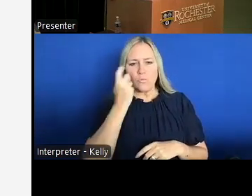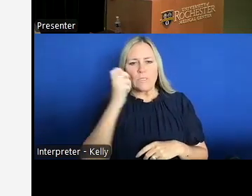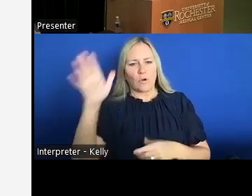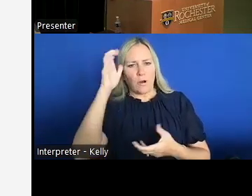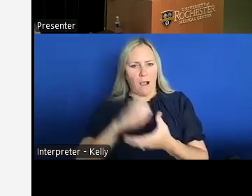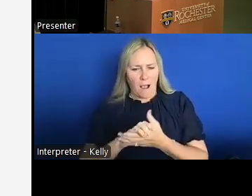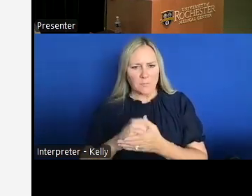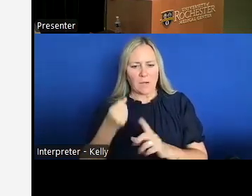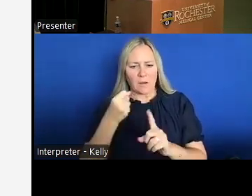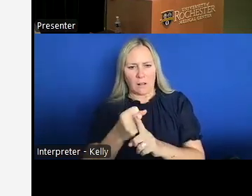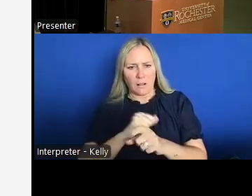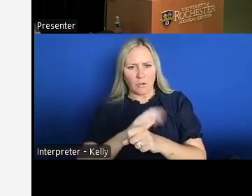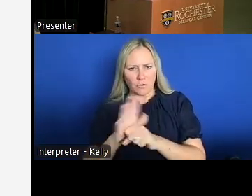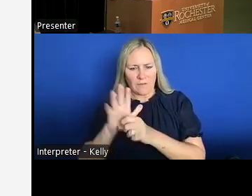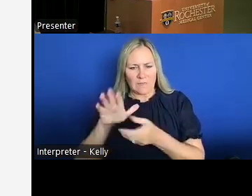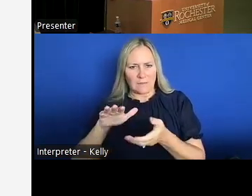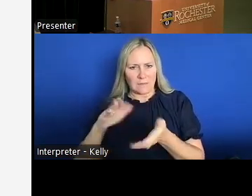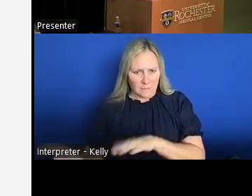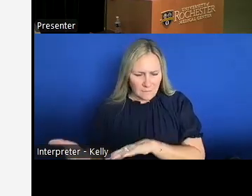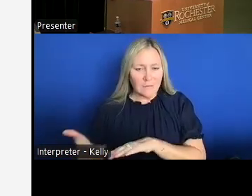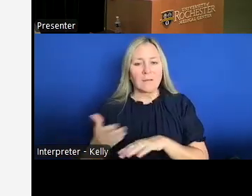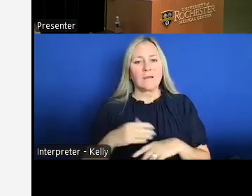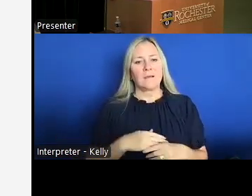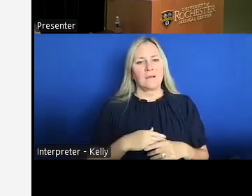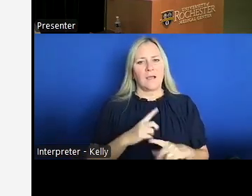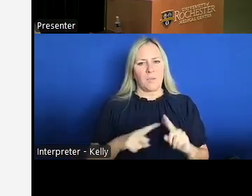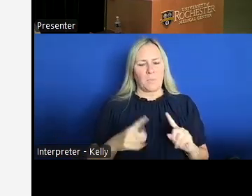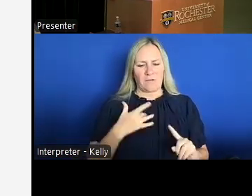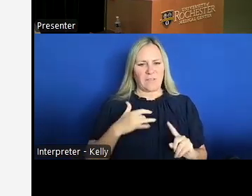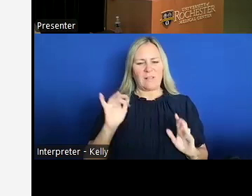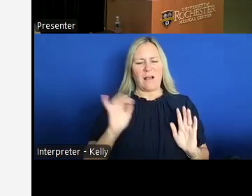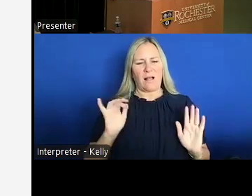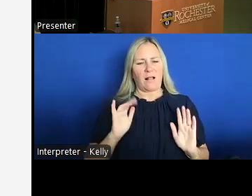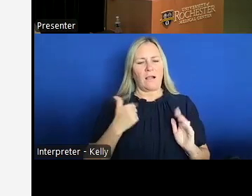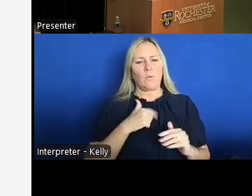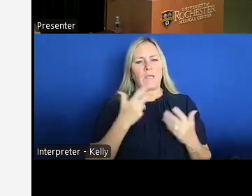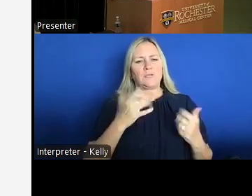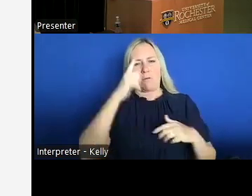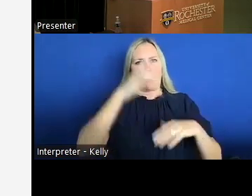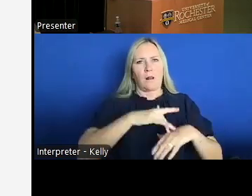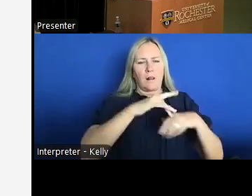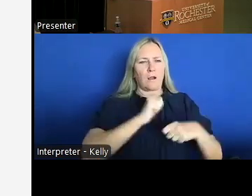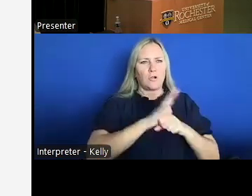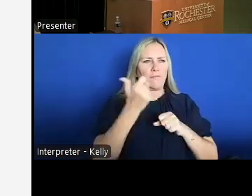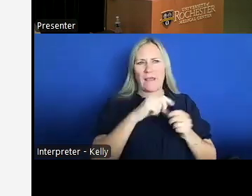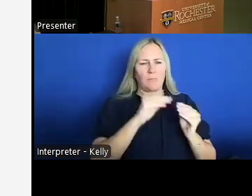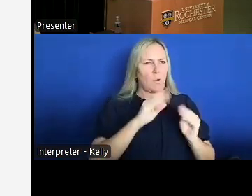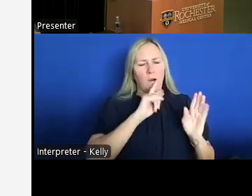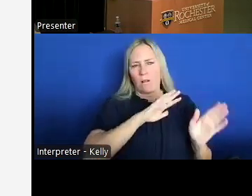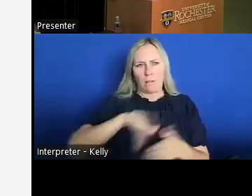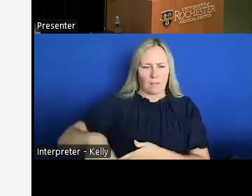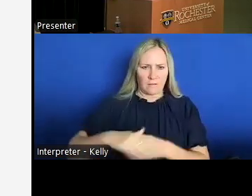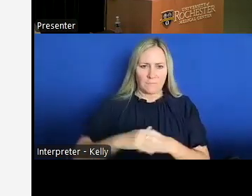to move on after covid and so there may not be the support that families need when a loved one